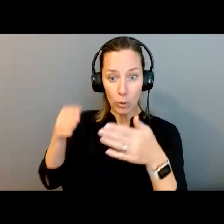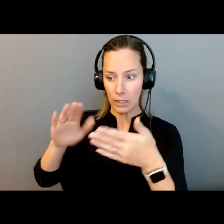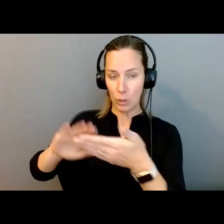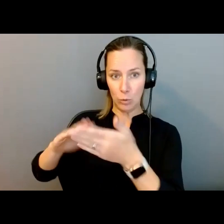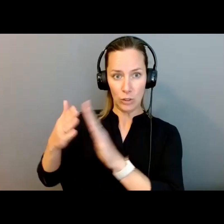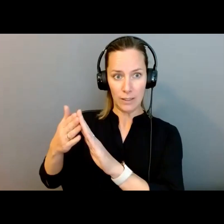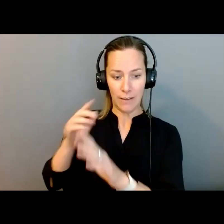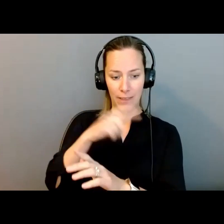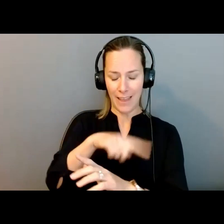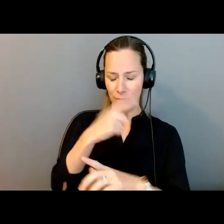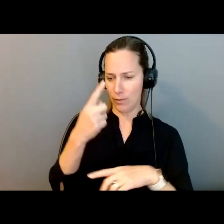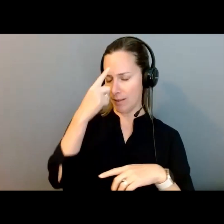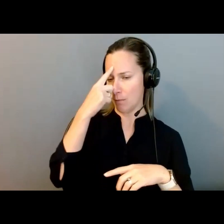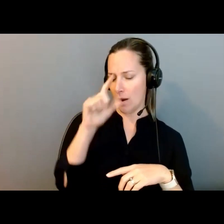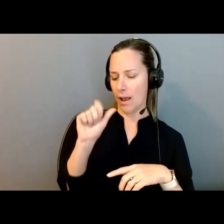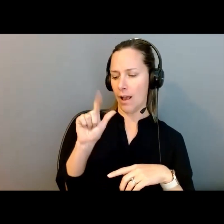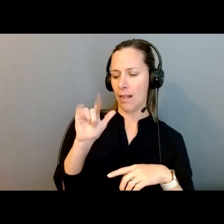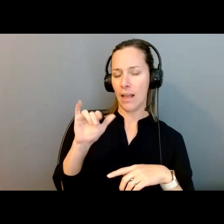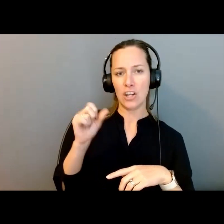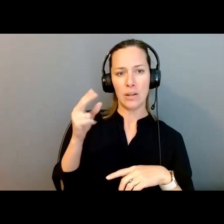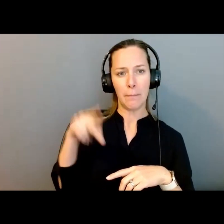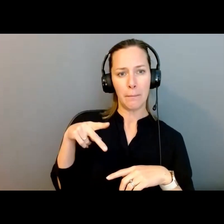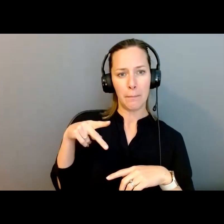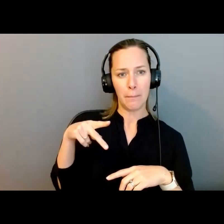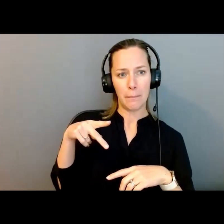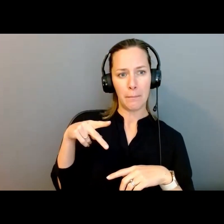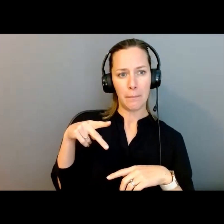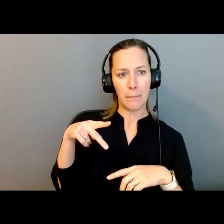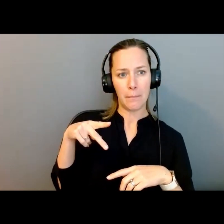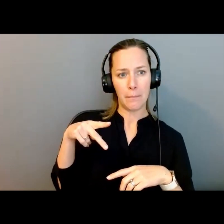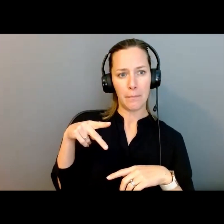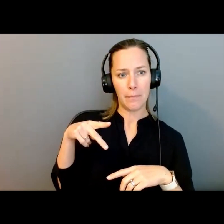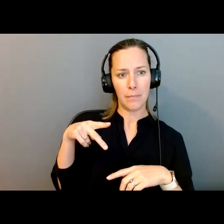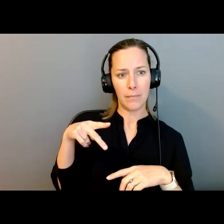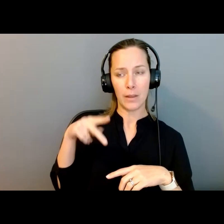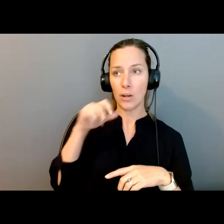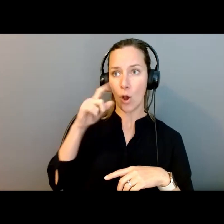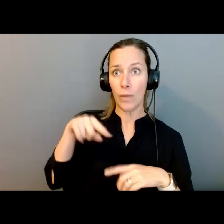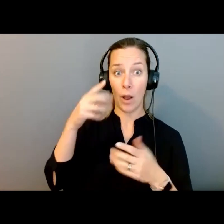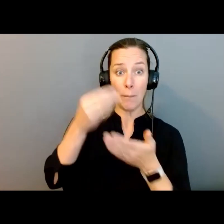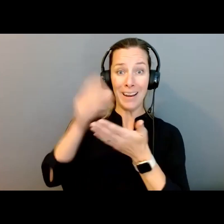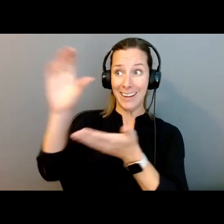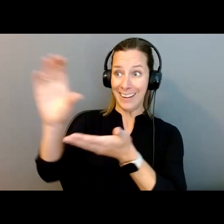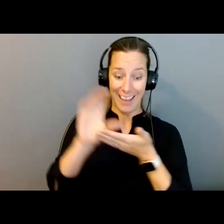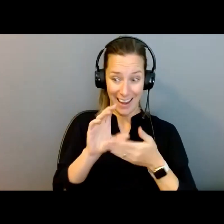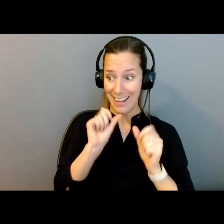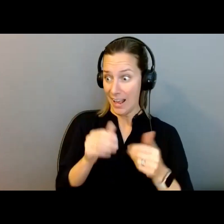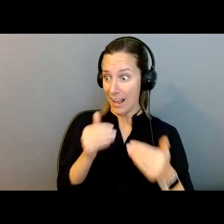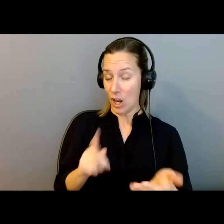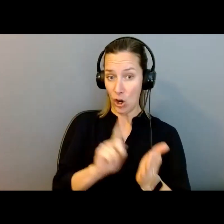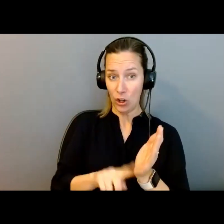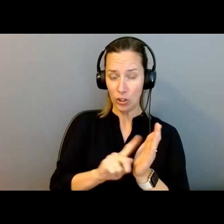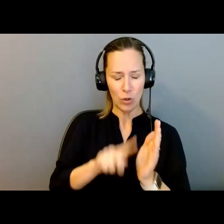to really think about that beyond the work of the grant. But to really think about their own